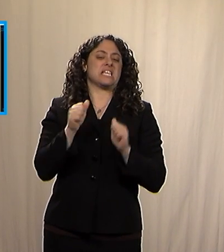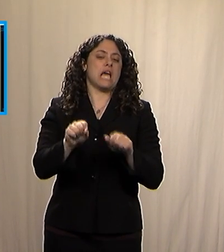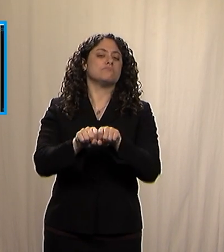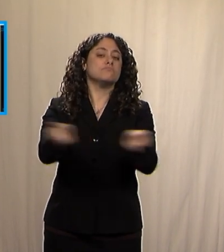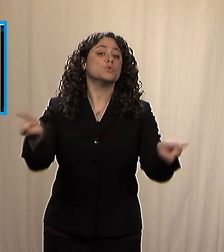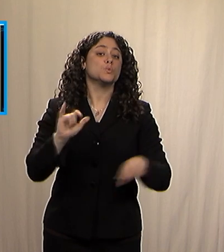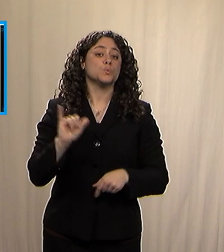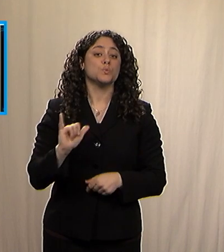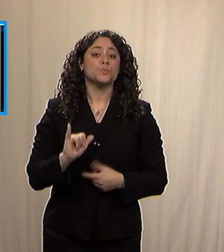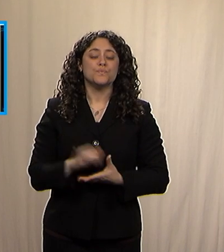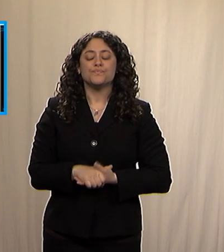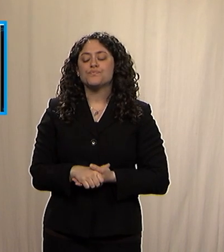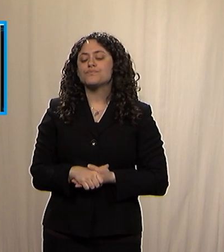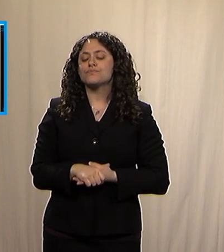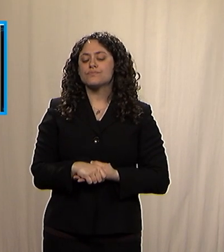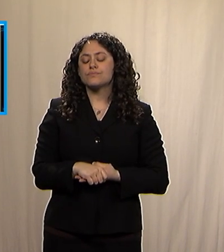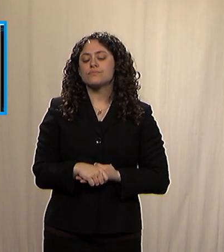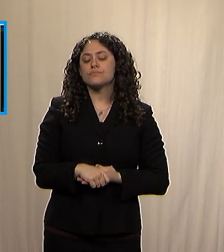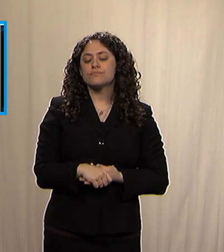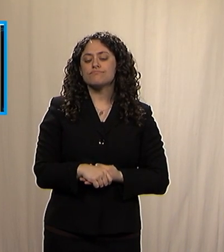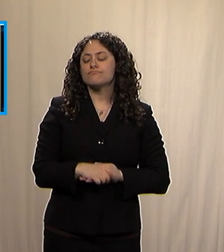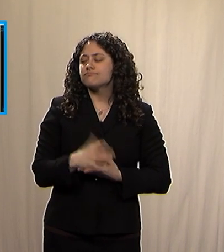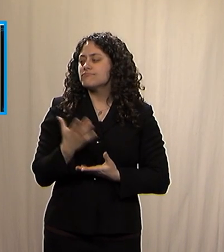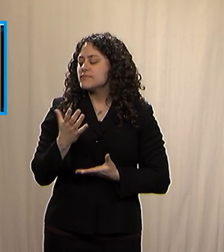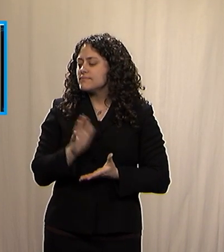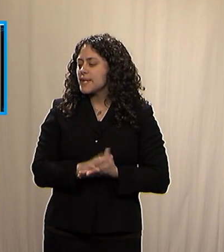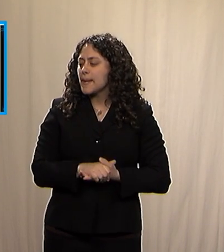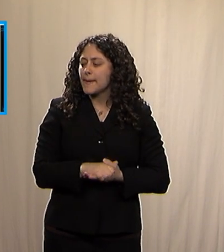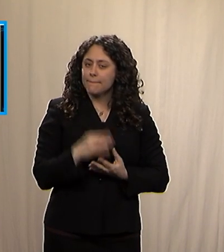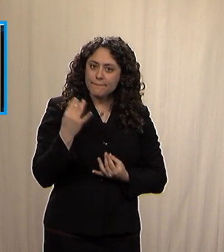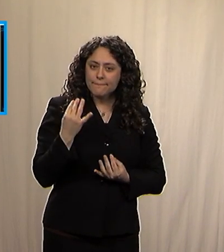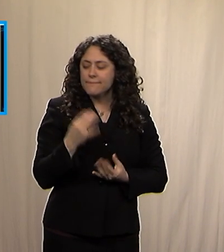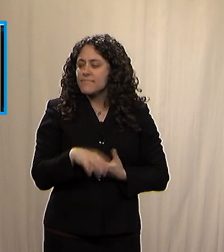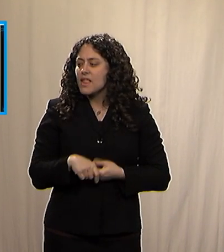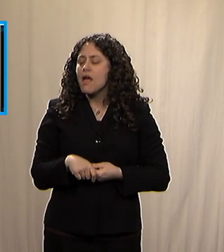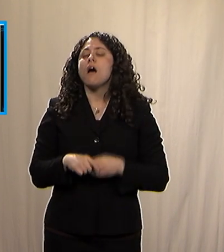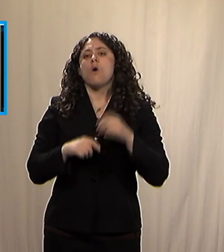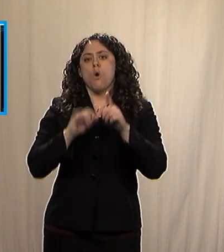Someone asked how will this model impact